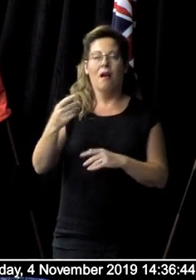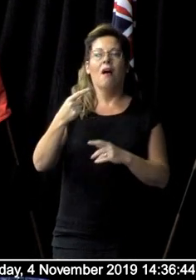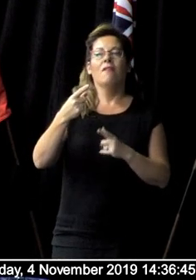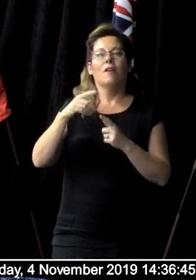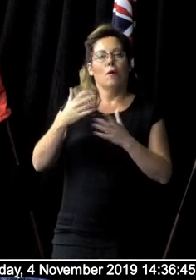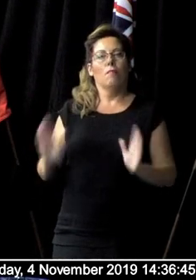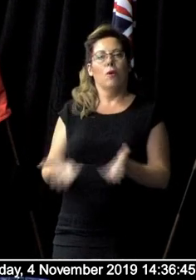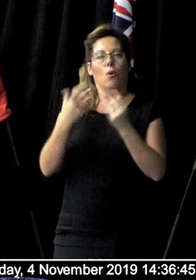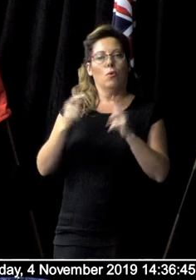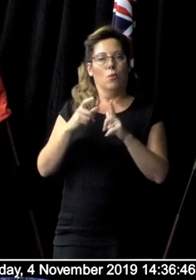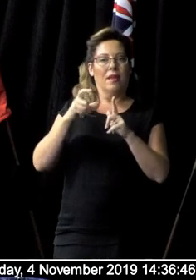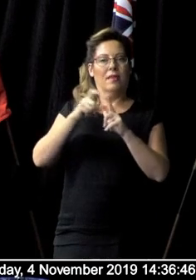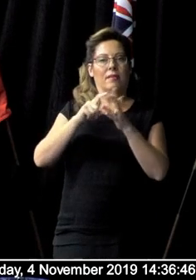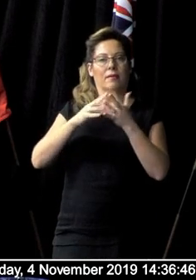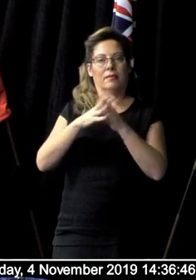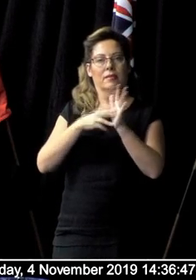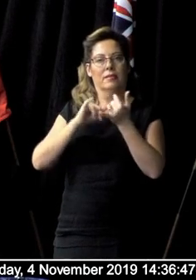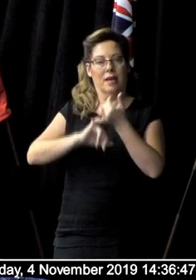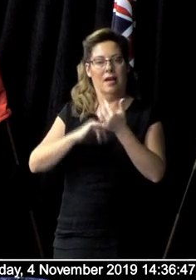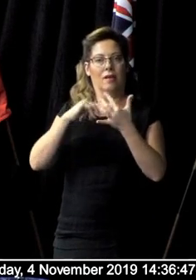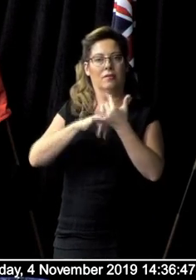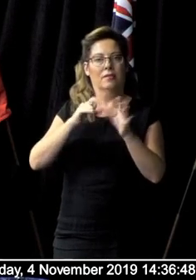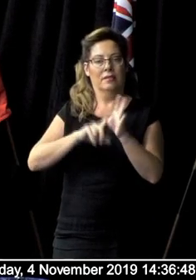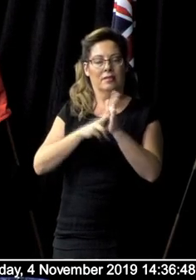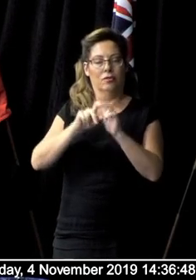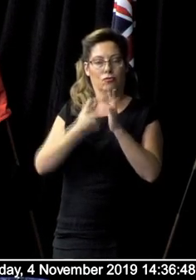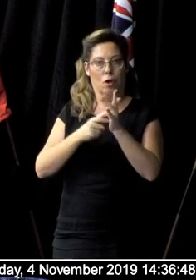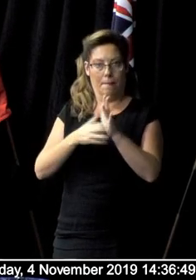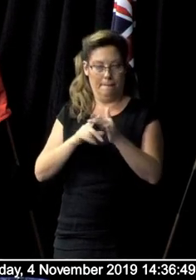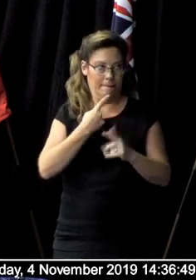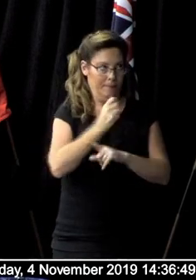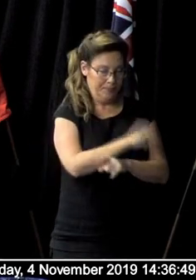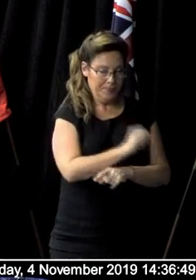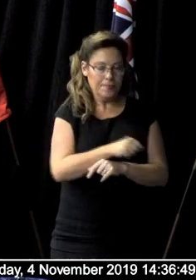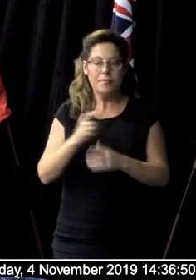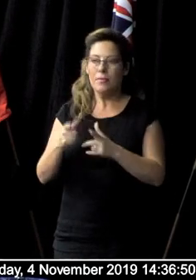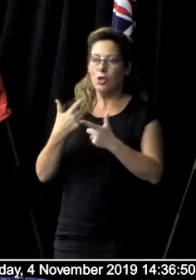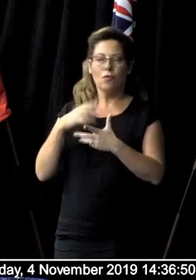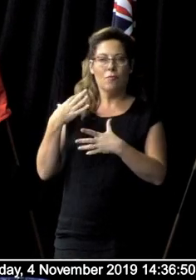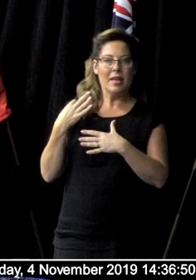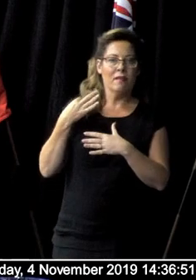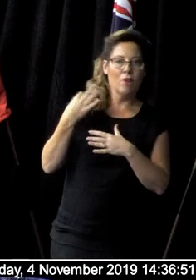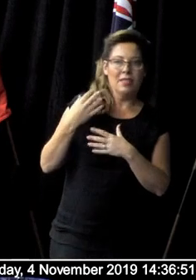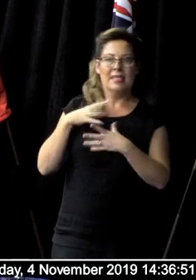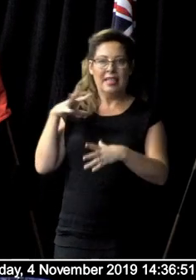the Australian Catholic Disability Council from 2007 to ’11? Yes. Voluntary work with Down syndrome Association of Queensland?